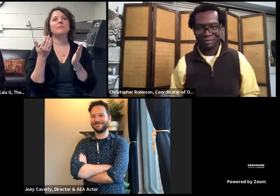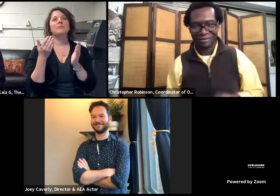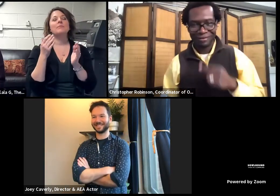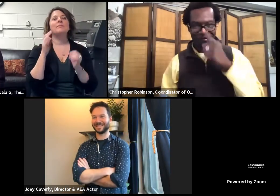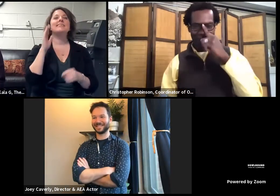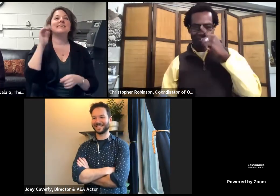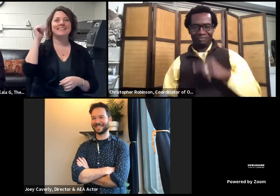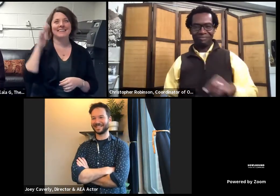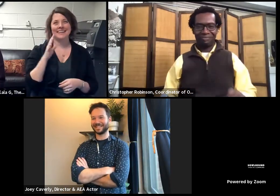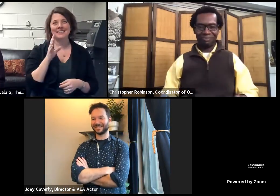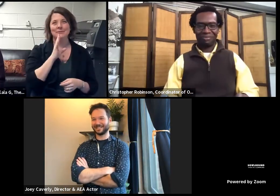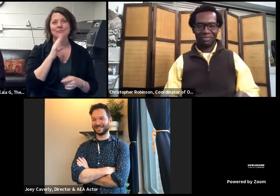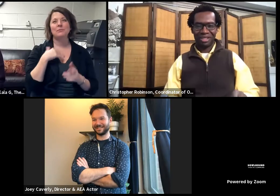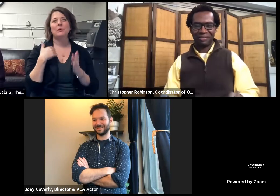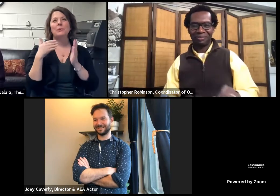(chuckles) so I'll let her take the wheel.